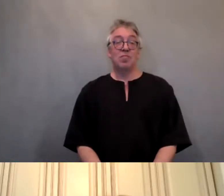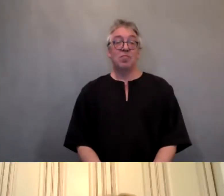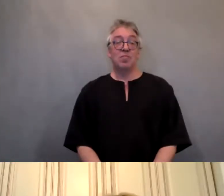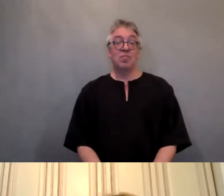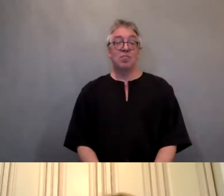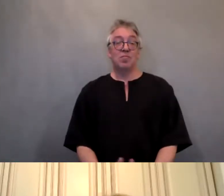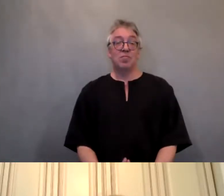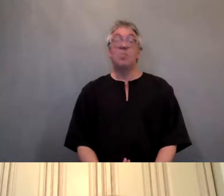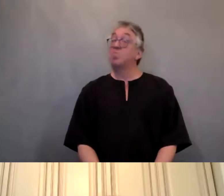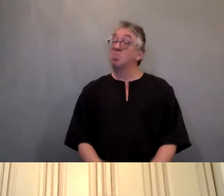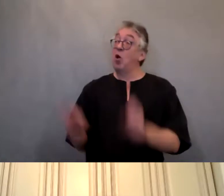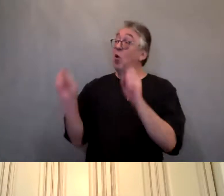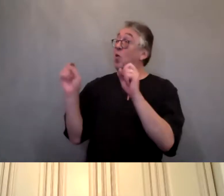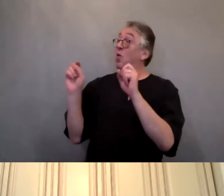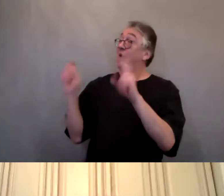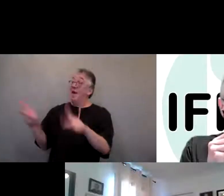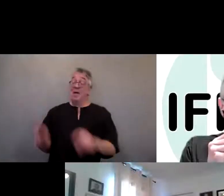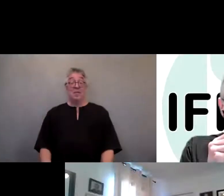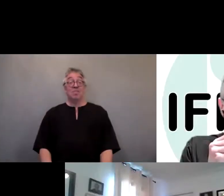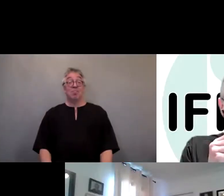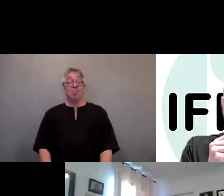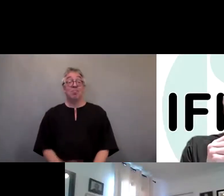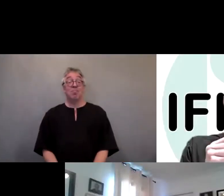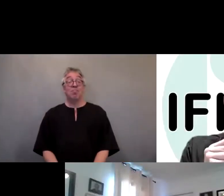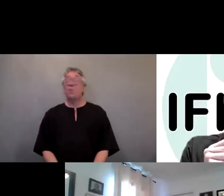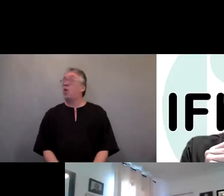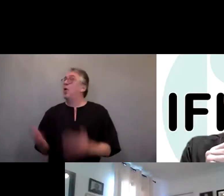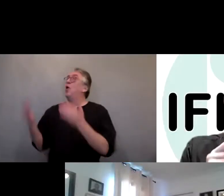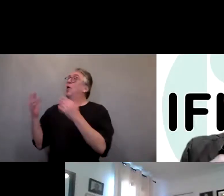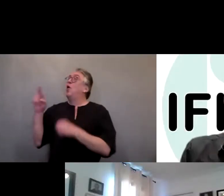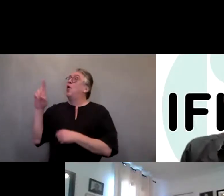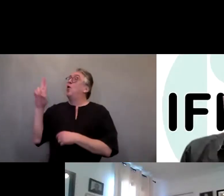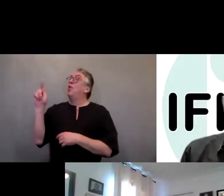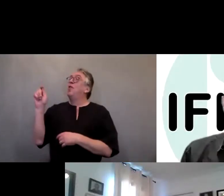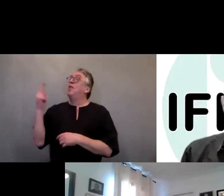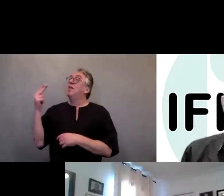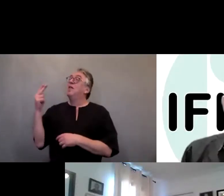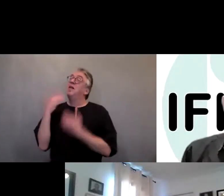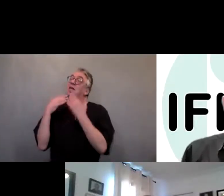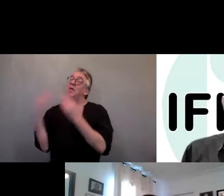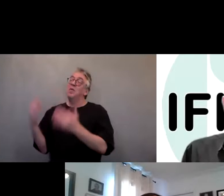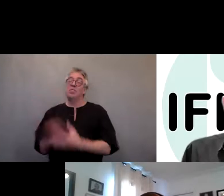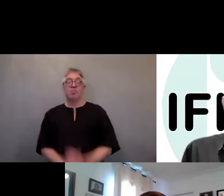the question period.